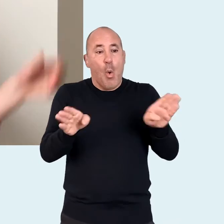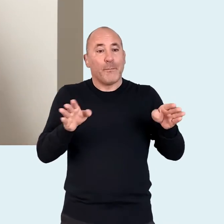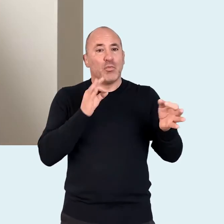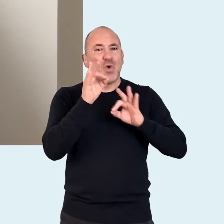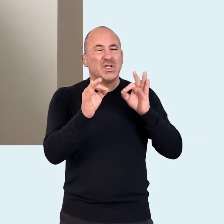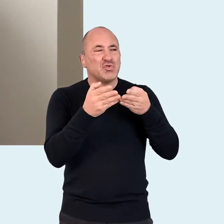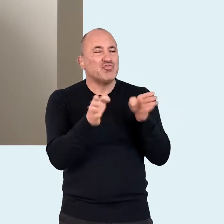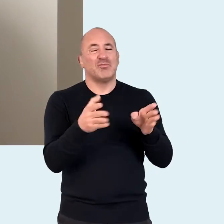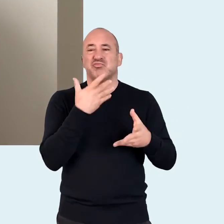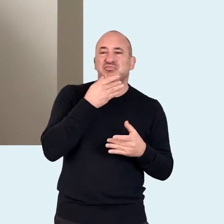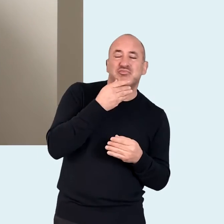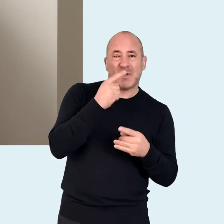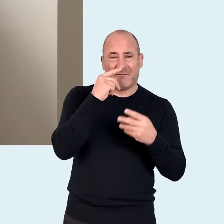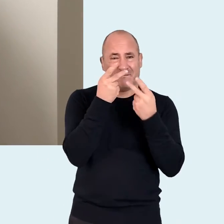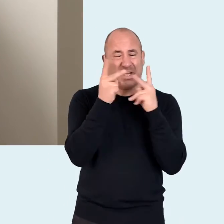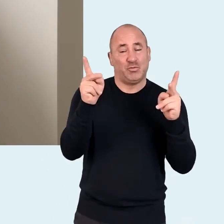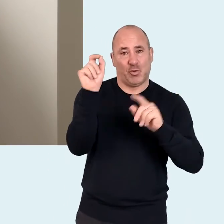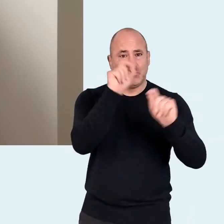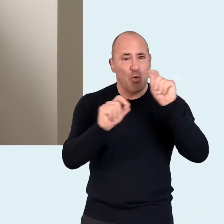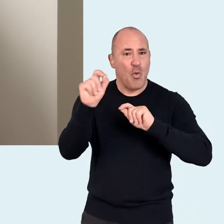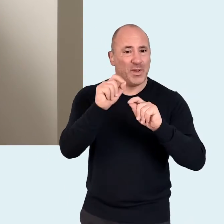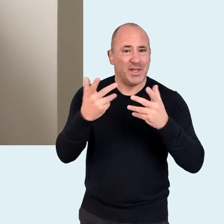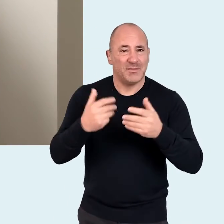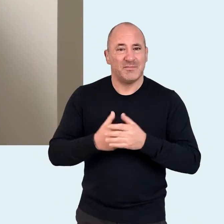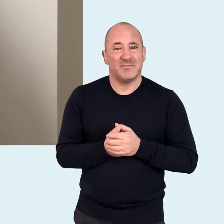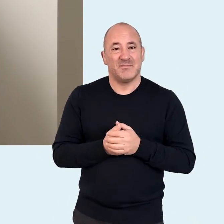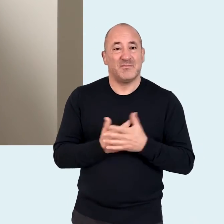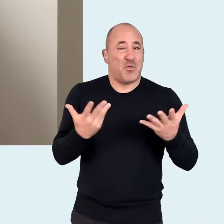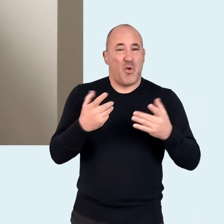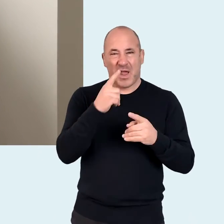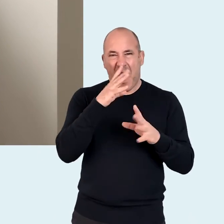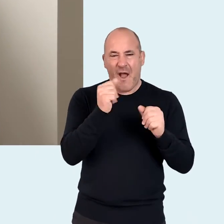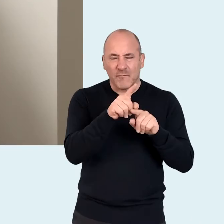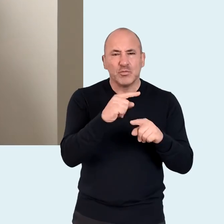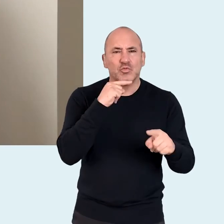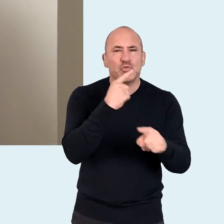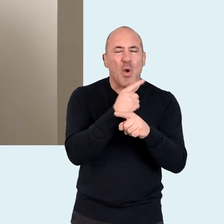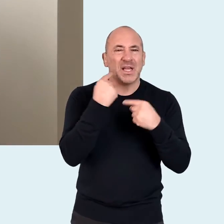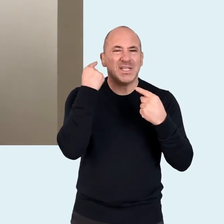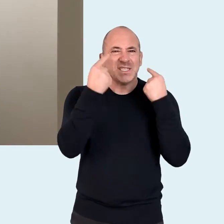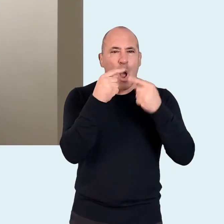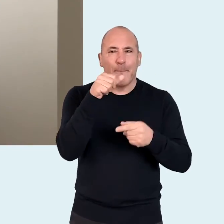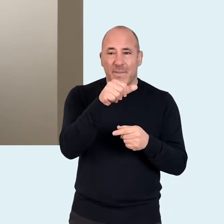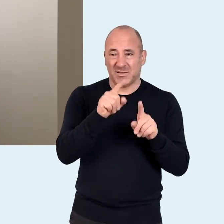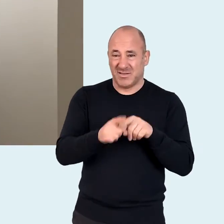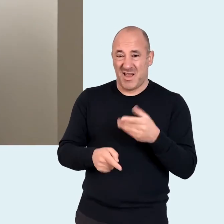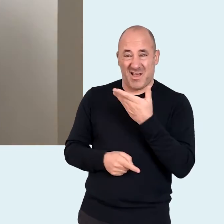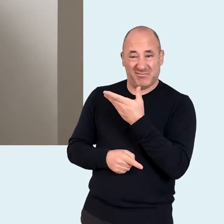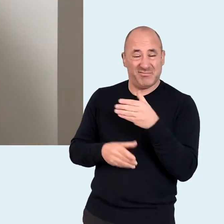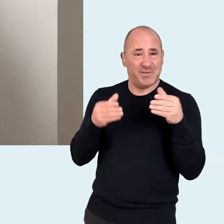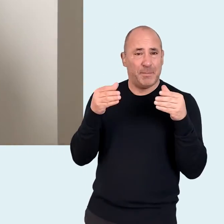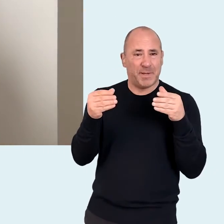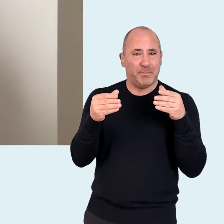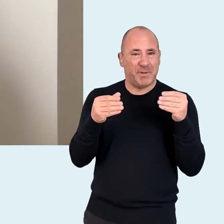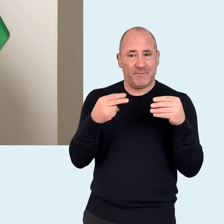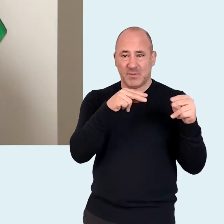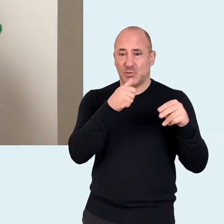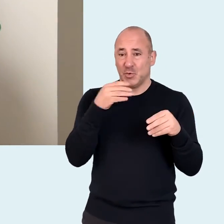dots as answers to closed questions. Or you could use these talking sound buttons for